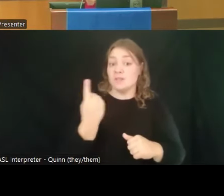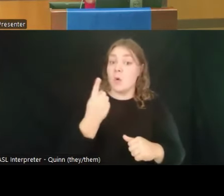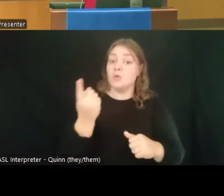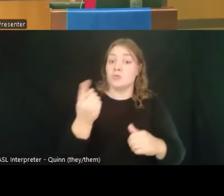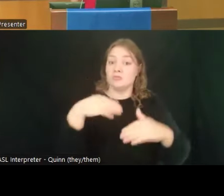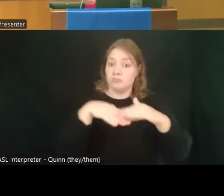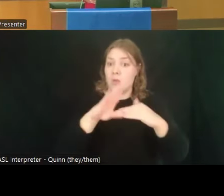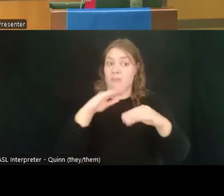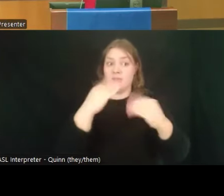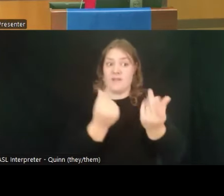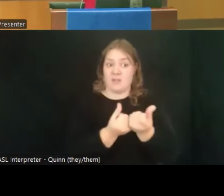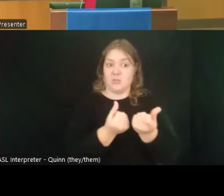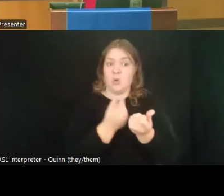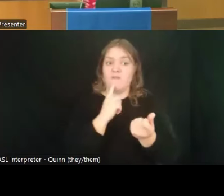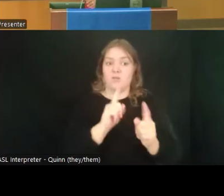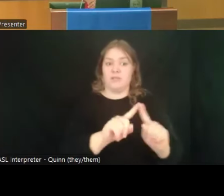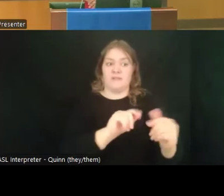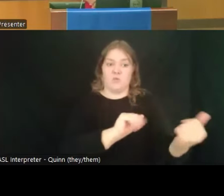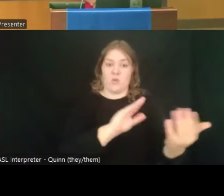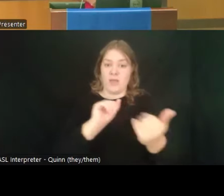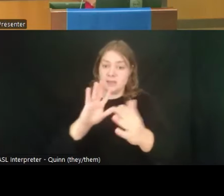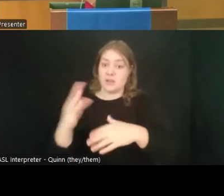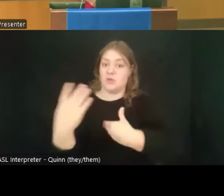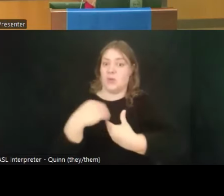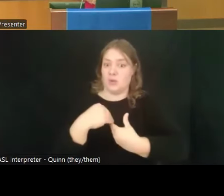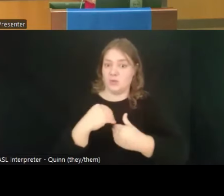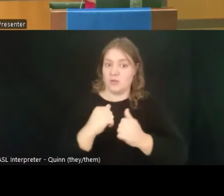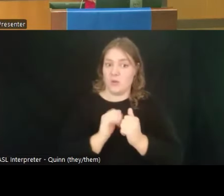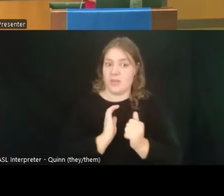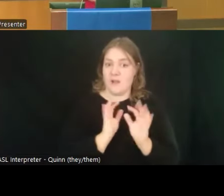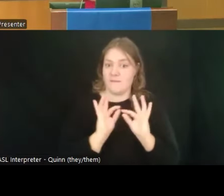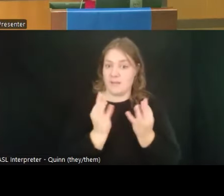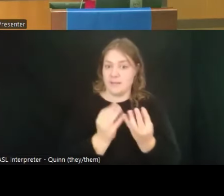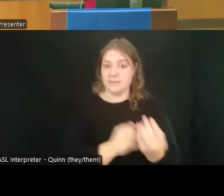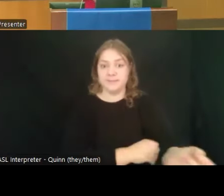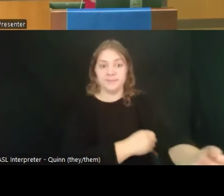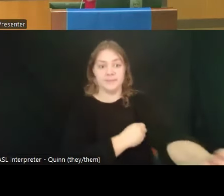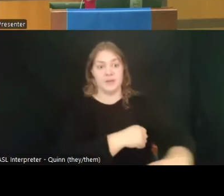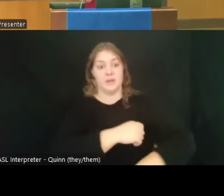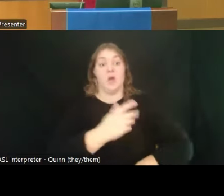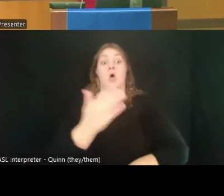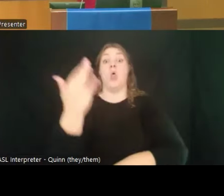on ways that we could be more inclusive with our families we long time ago we had the theater of